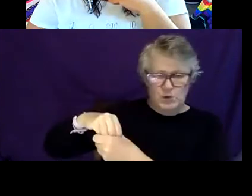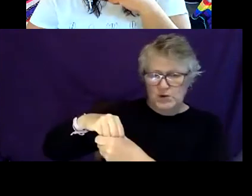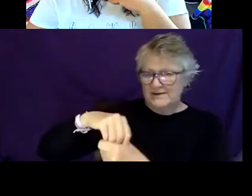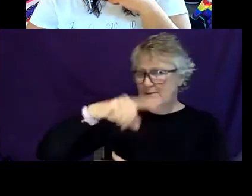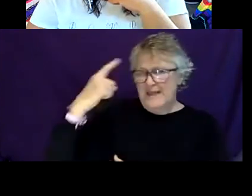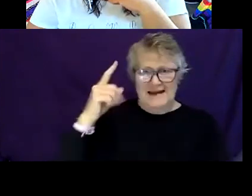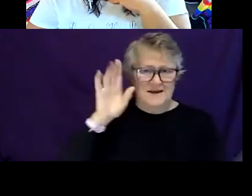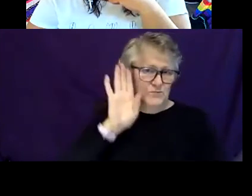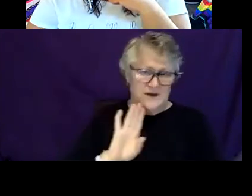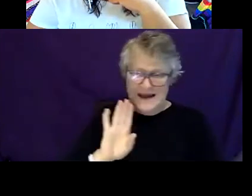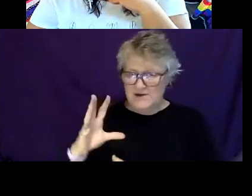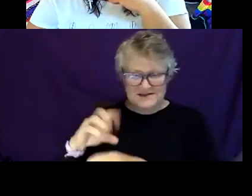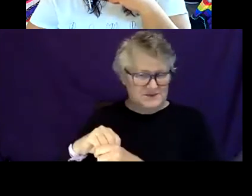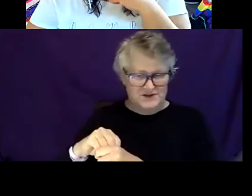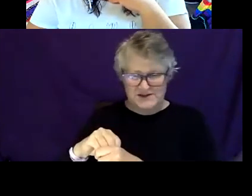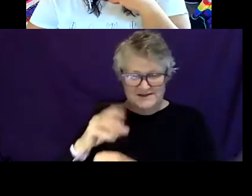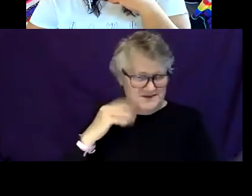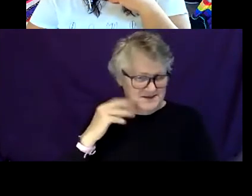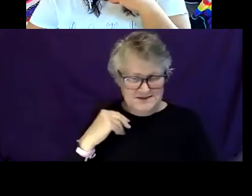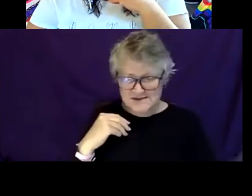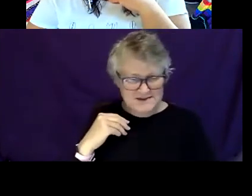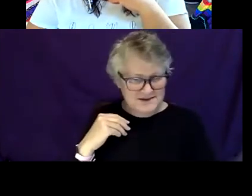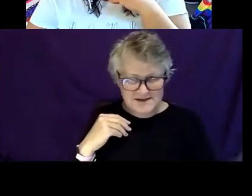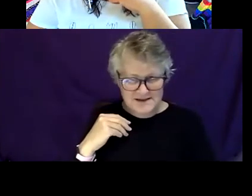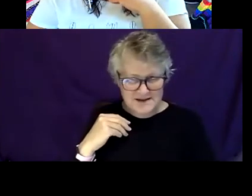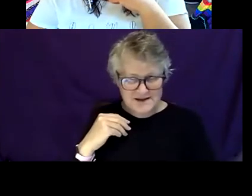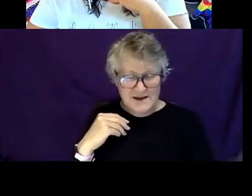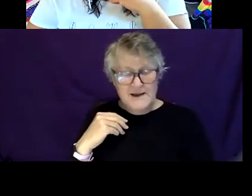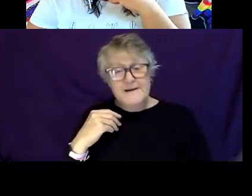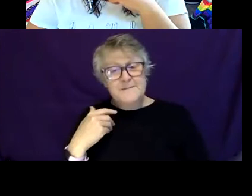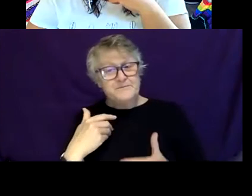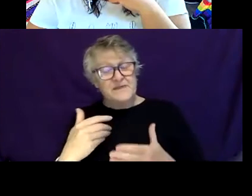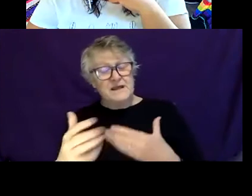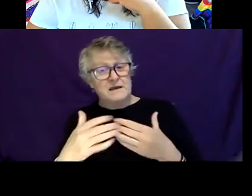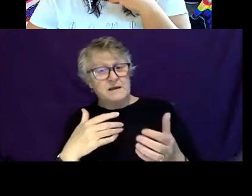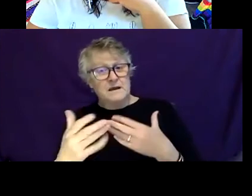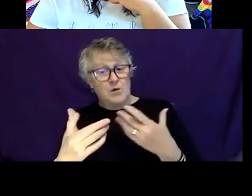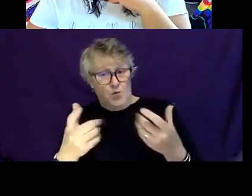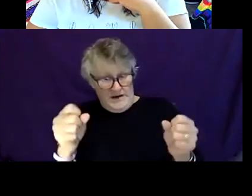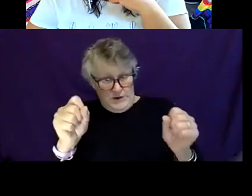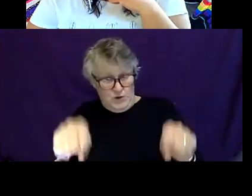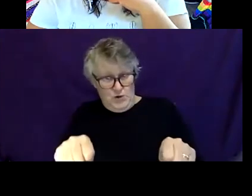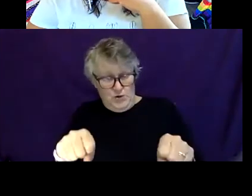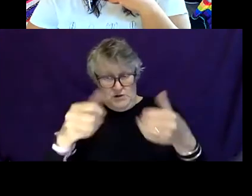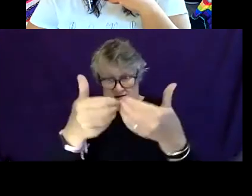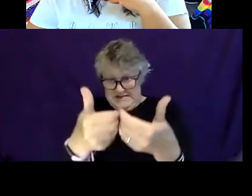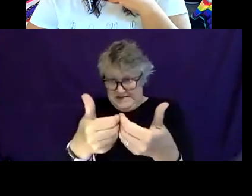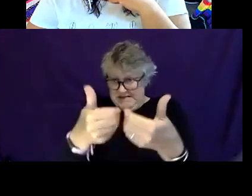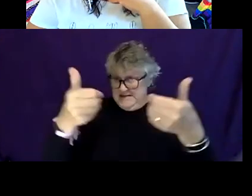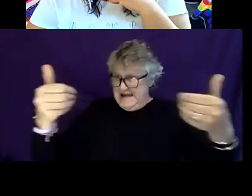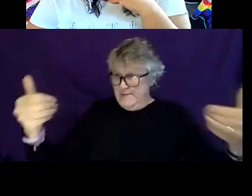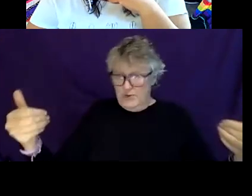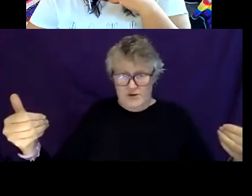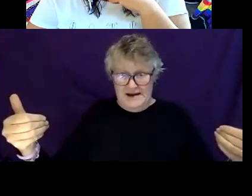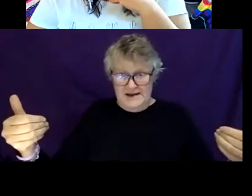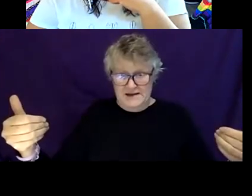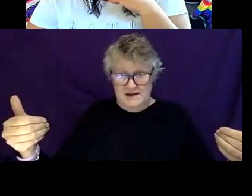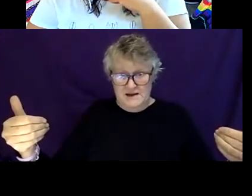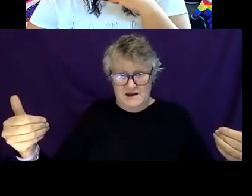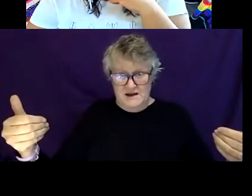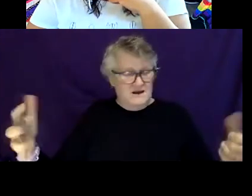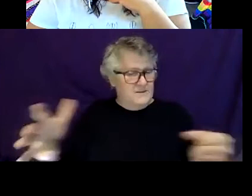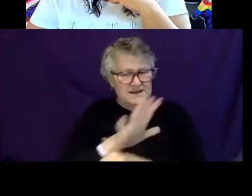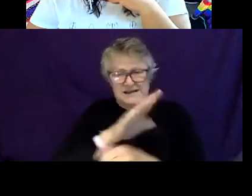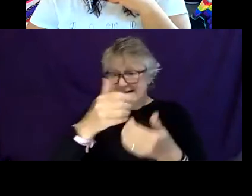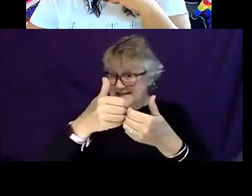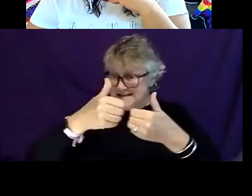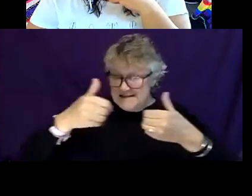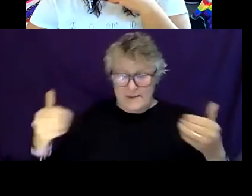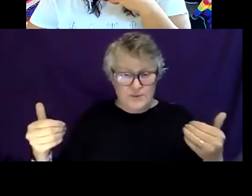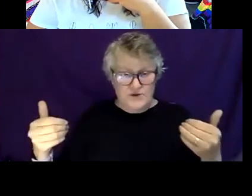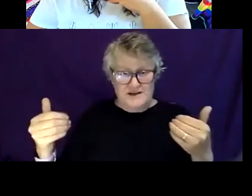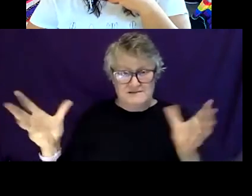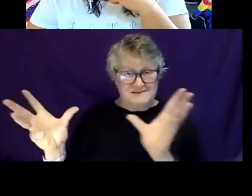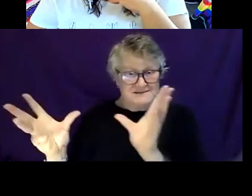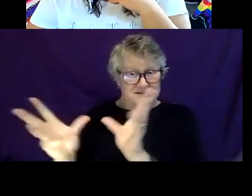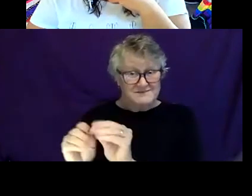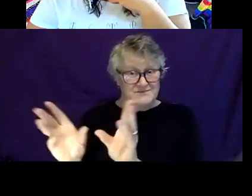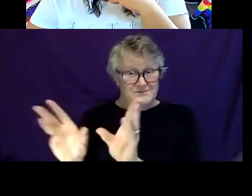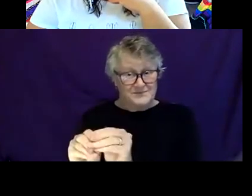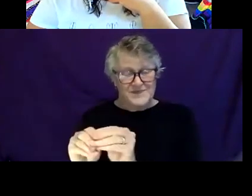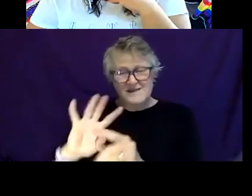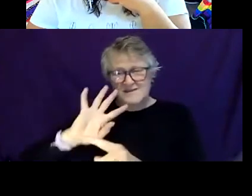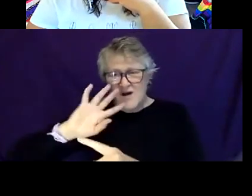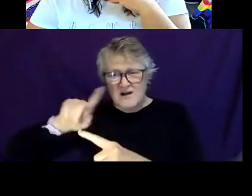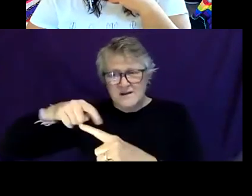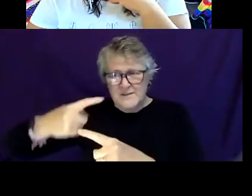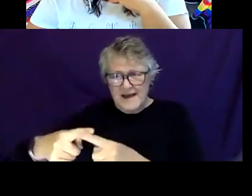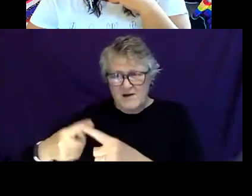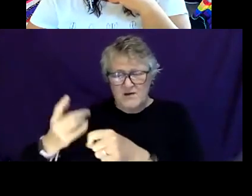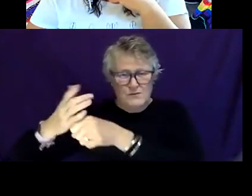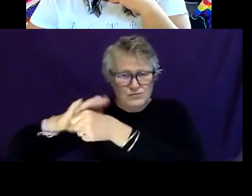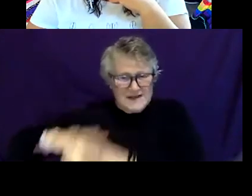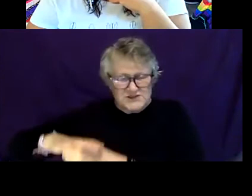And I think that while we could participate in a completely separate panel of its own on the oppression that Black and Brown folks in this country have faced across the country and even right here in our own backyard,